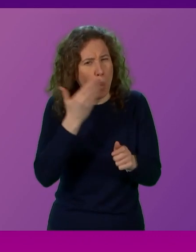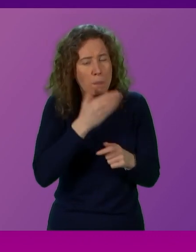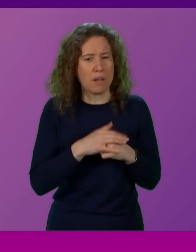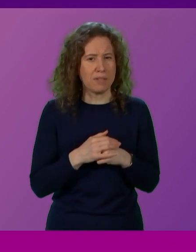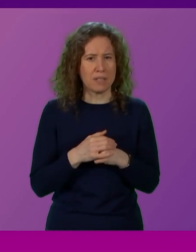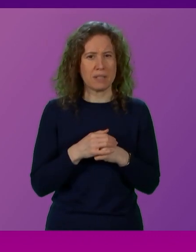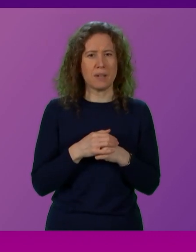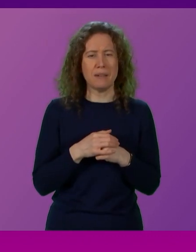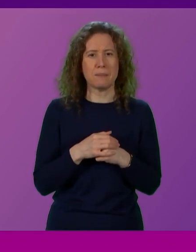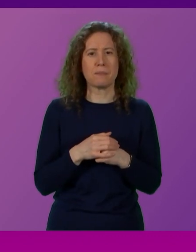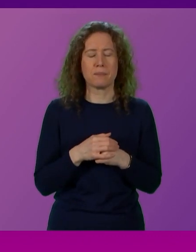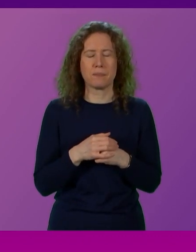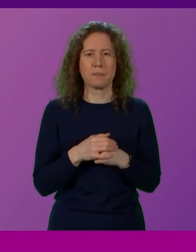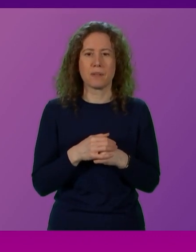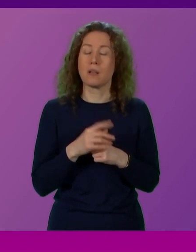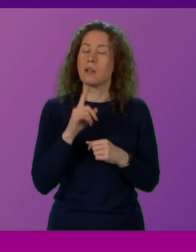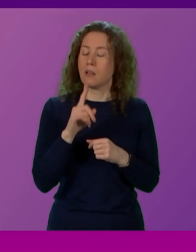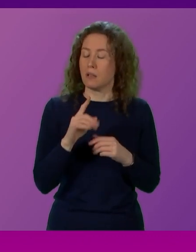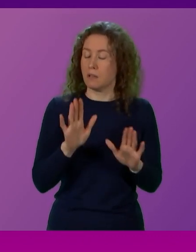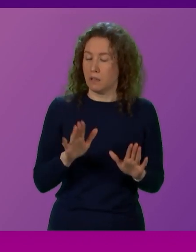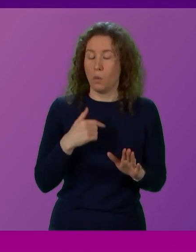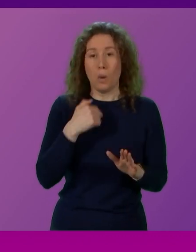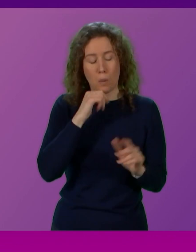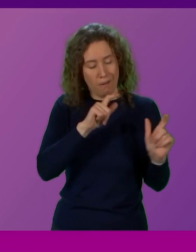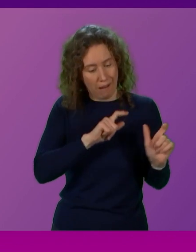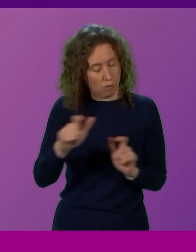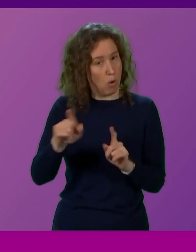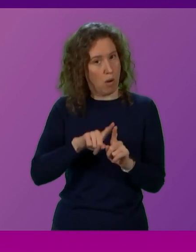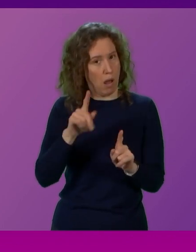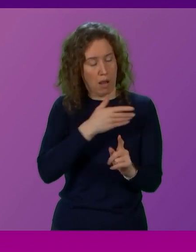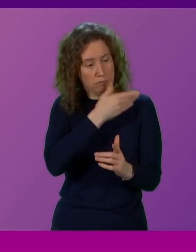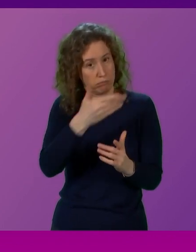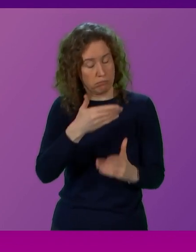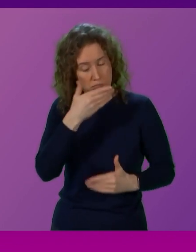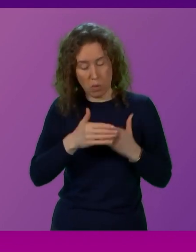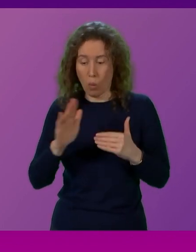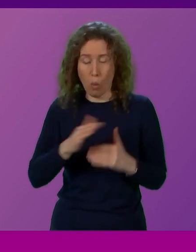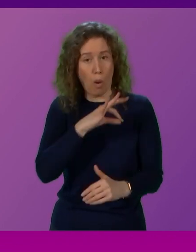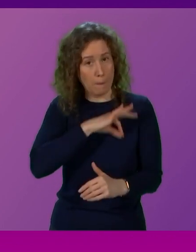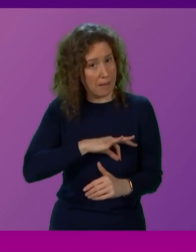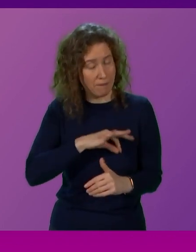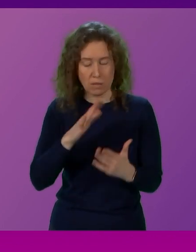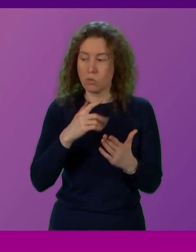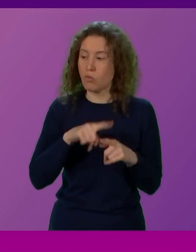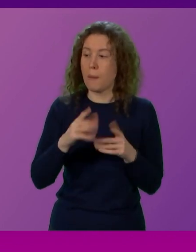We will continue, as we have done with all benefits, to ensure that people who are entitled